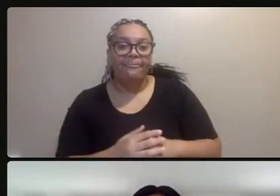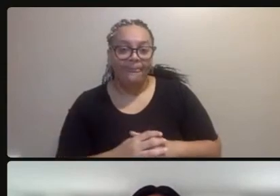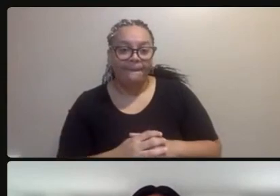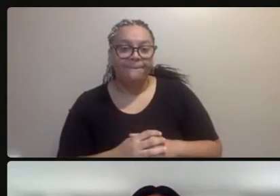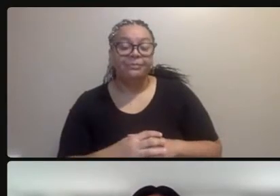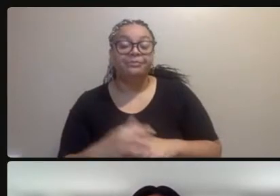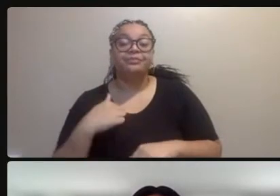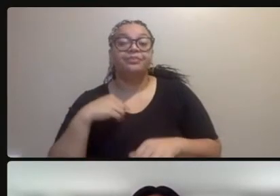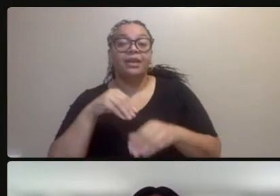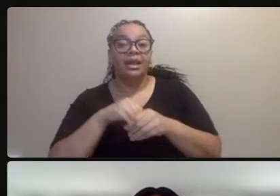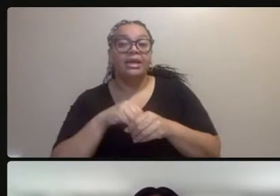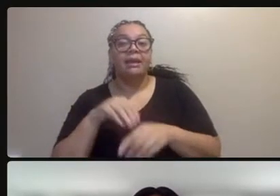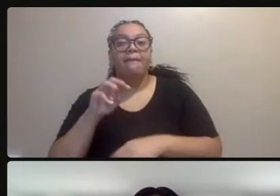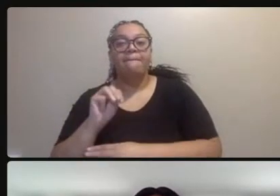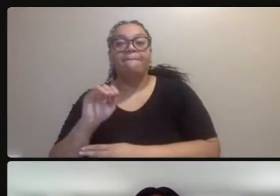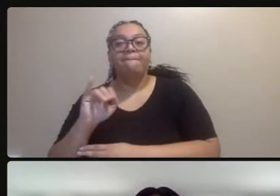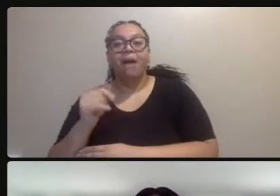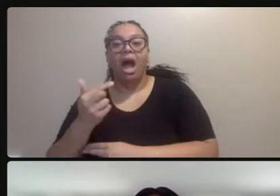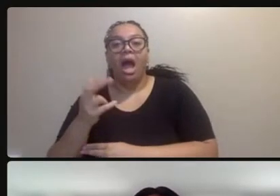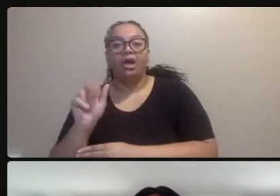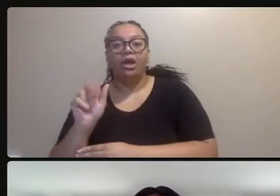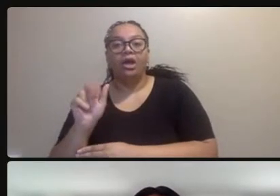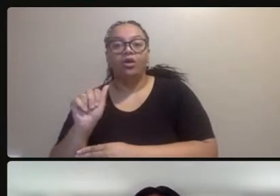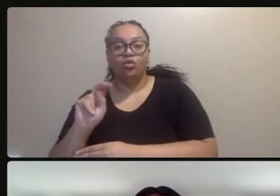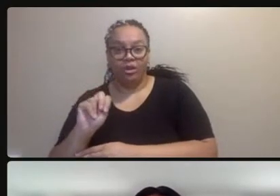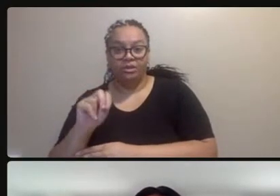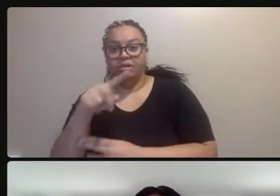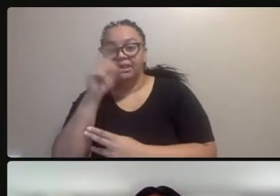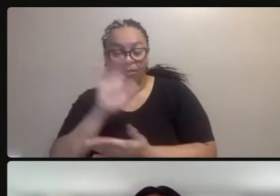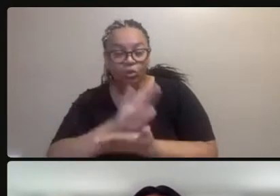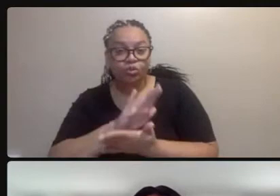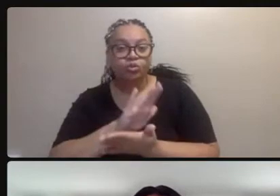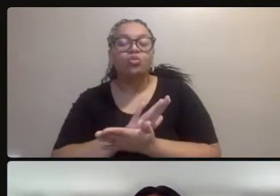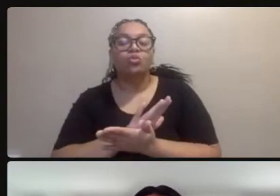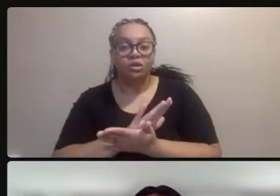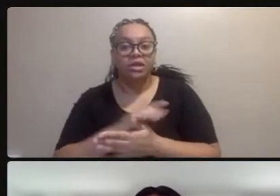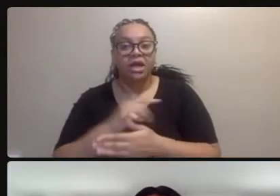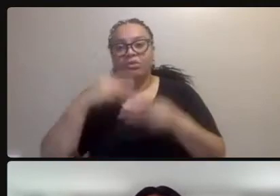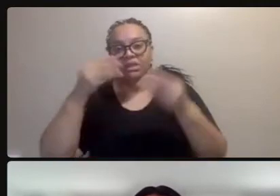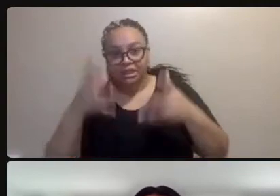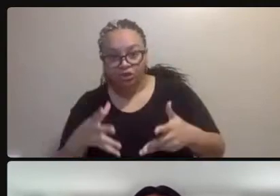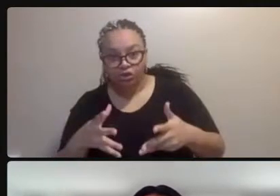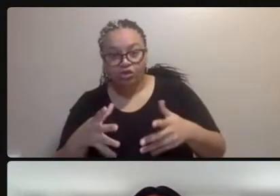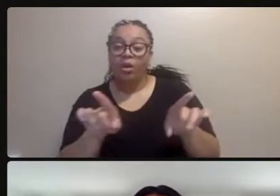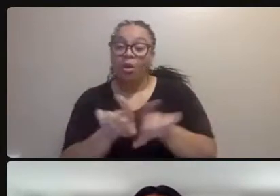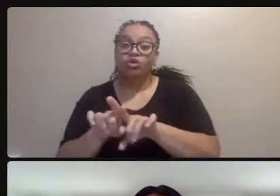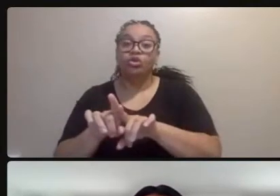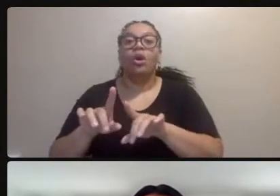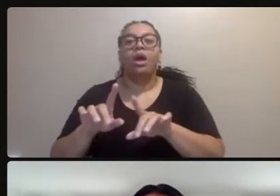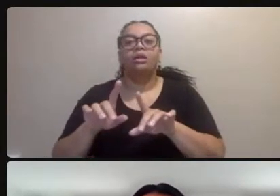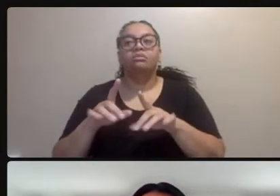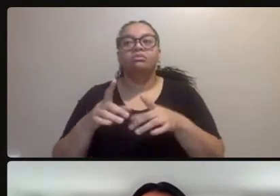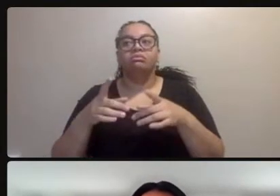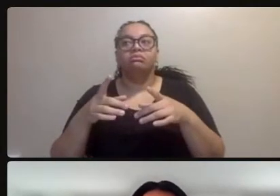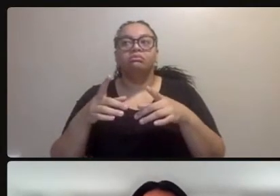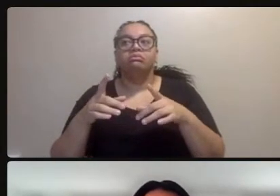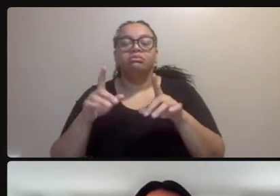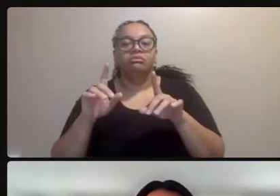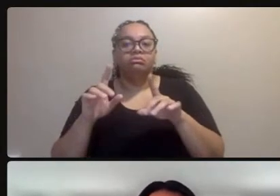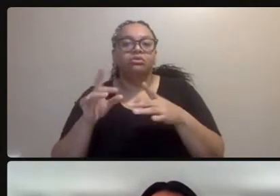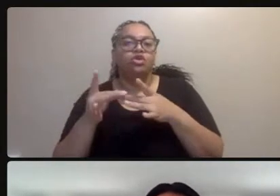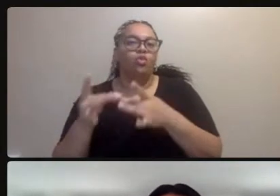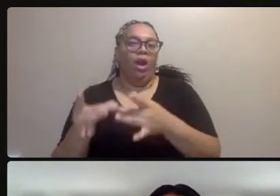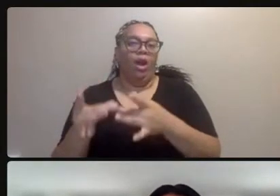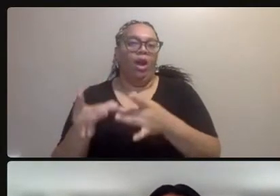BESIDES THAT I WAS THE IN